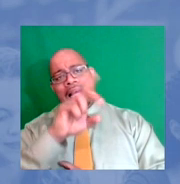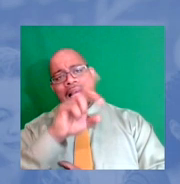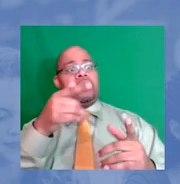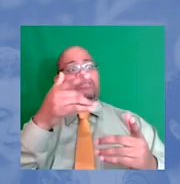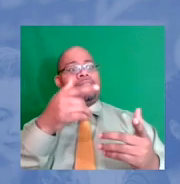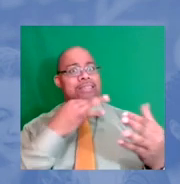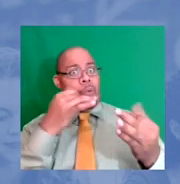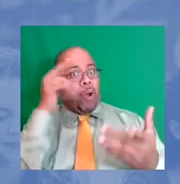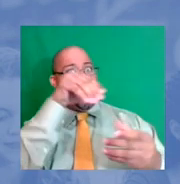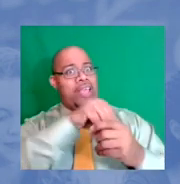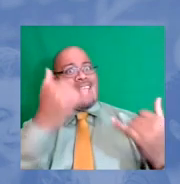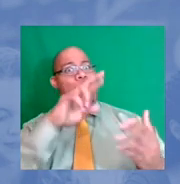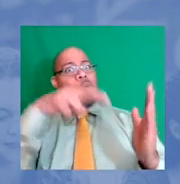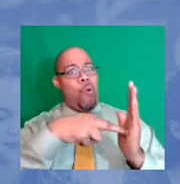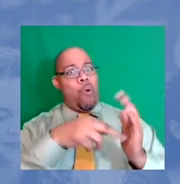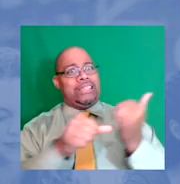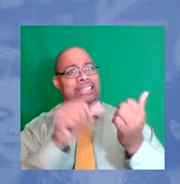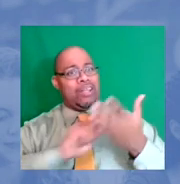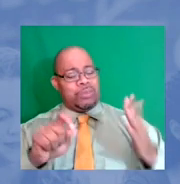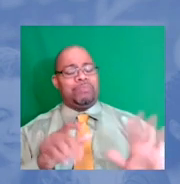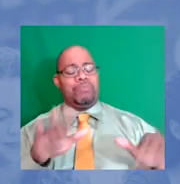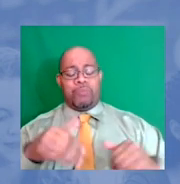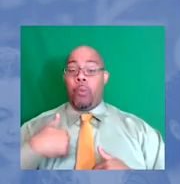CURRENT ROLE. WE'VE KNOWN FOR MANY YEARS THE STRONGEST PREDICTOR